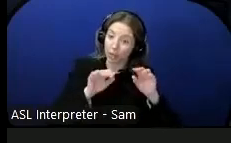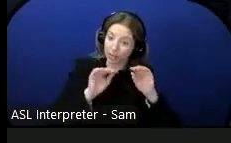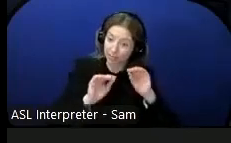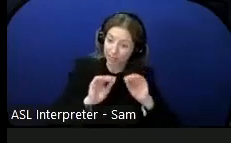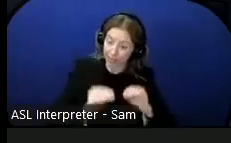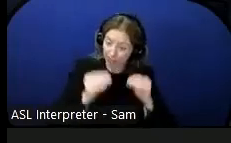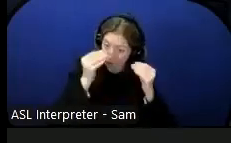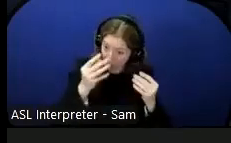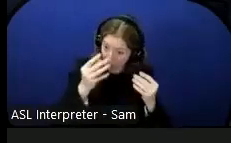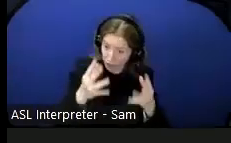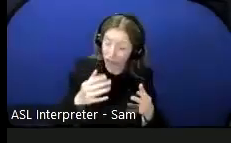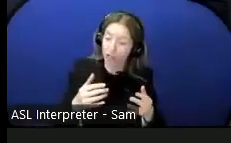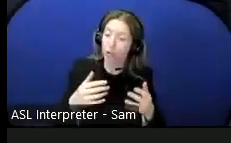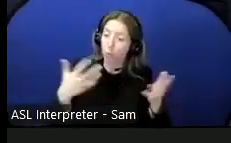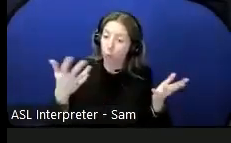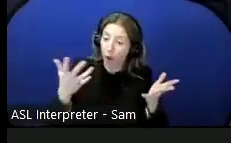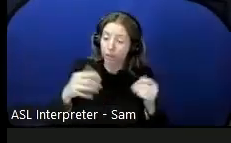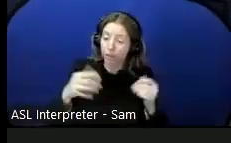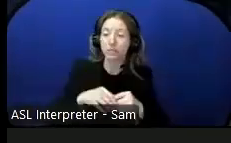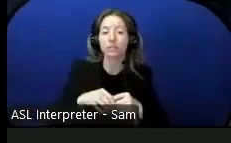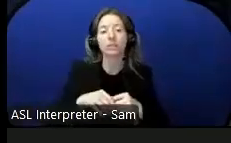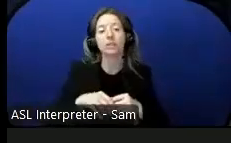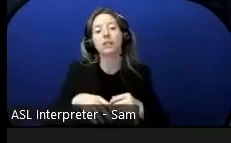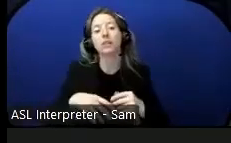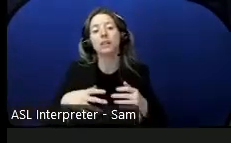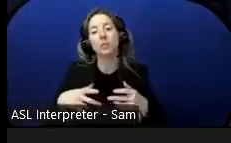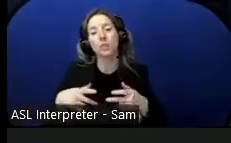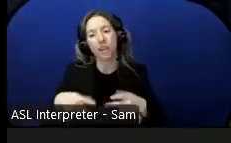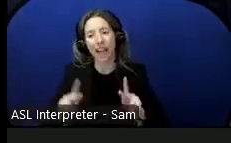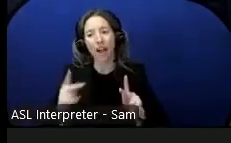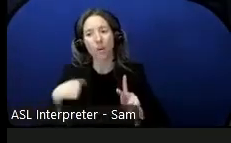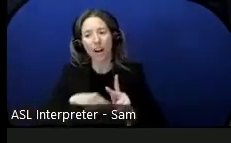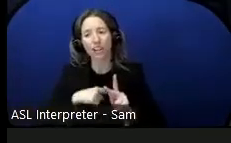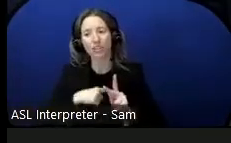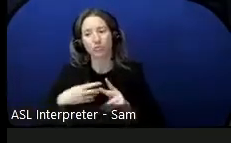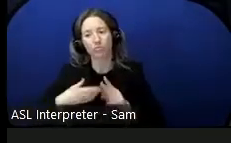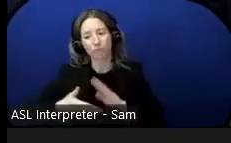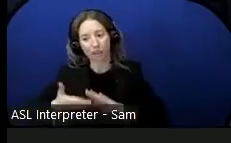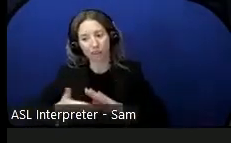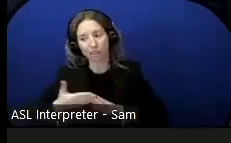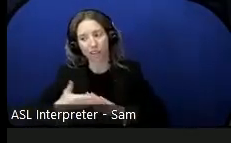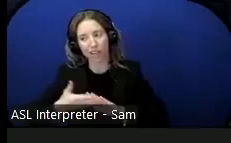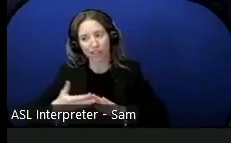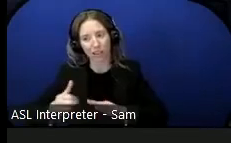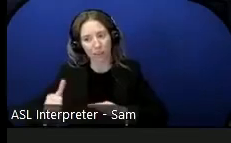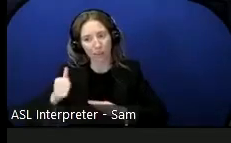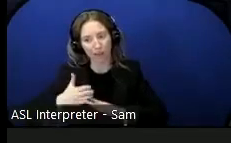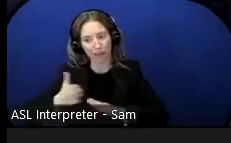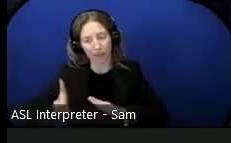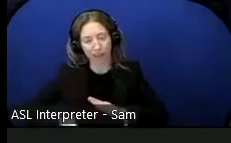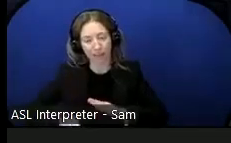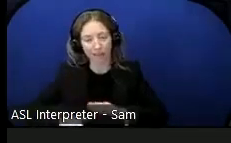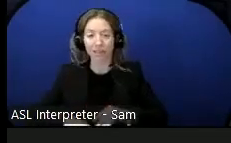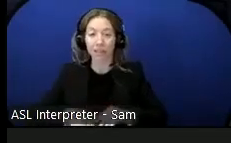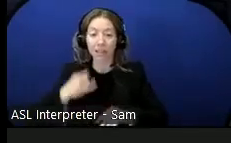because otherwise you're going to get a lot of bad entries, you're going to get issues with your error flagging, it's just a mess.